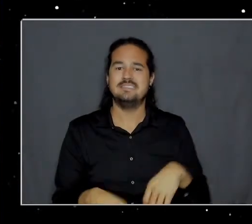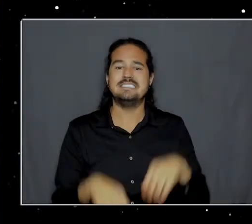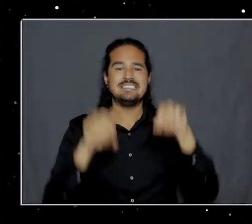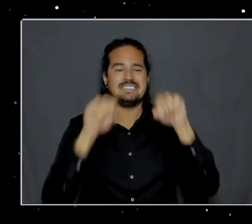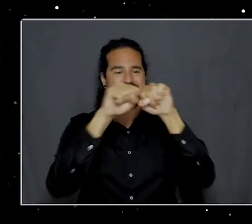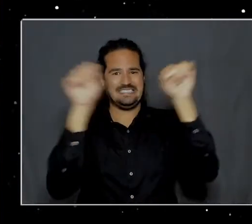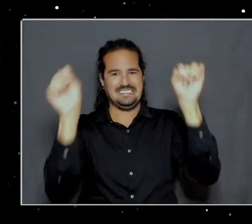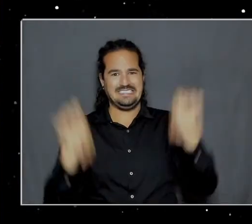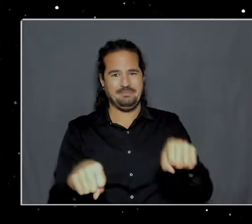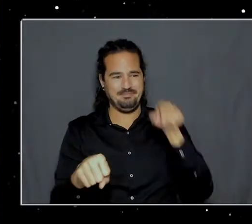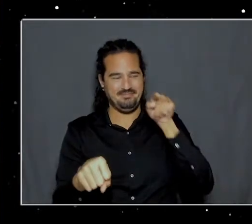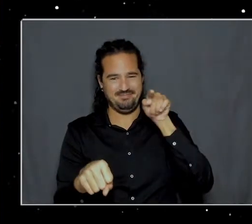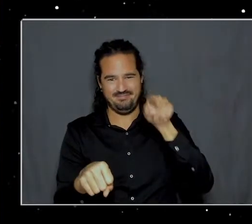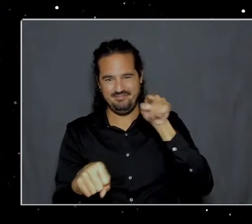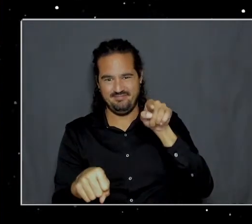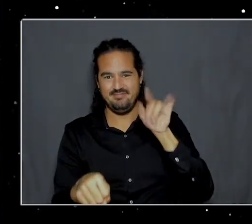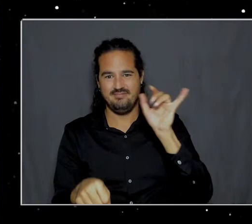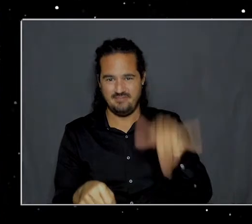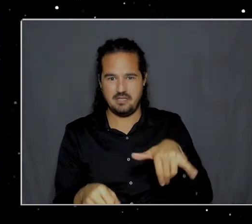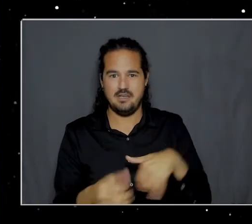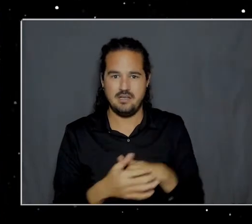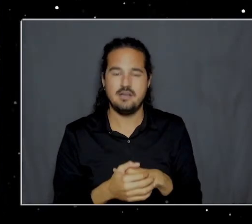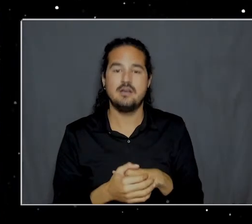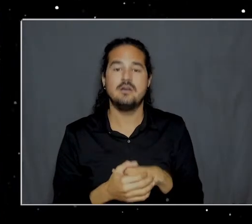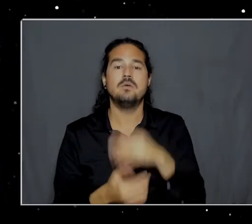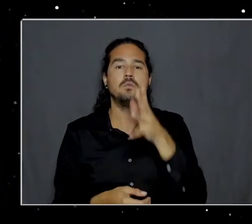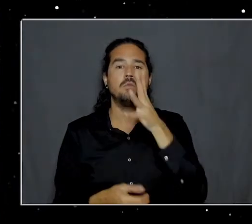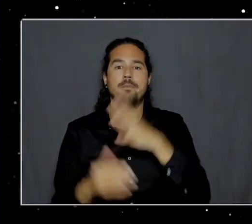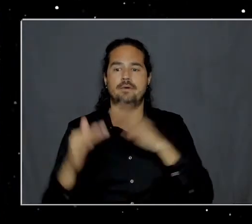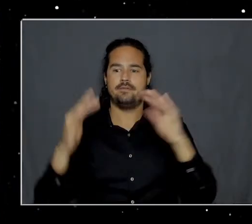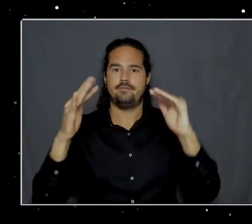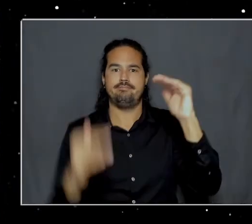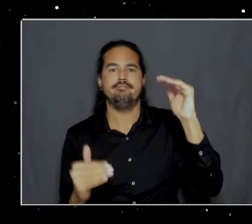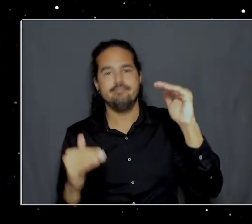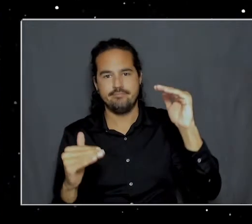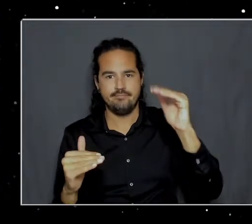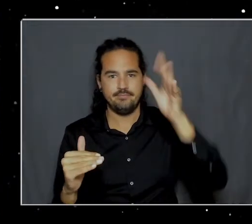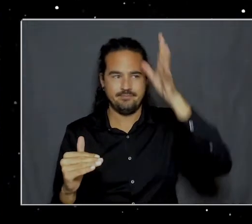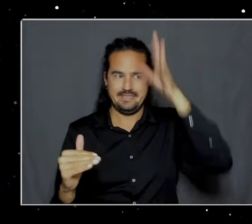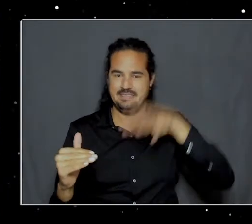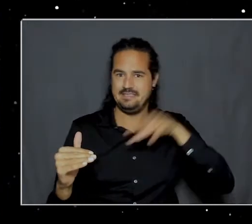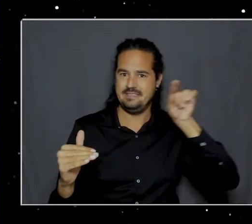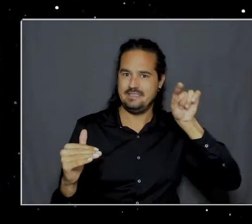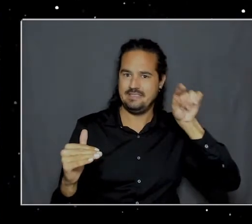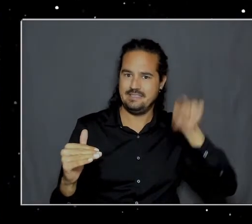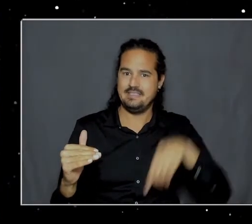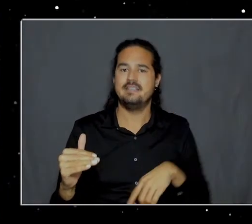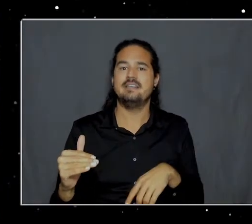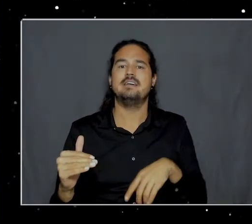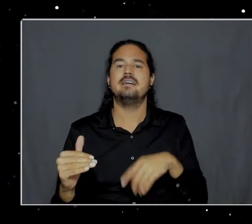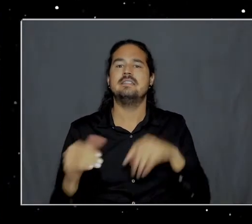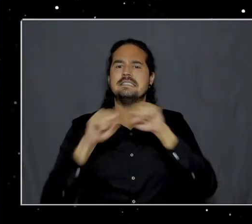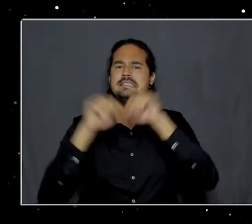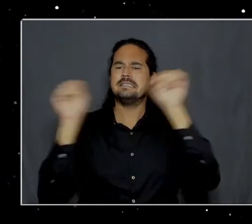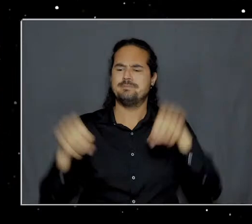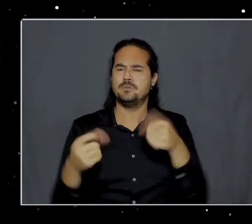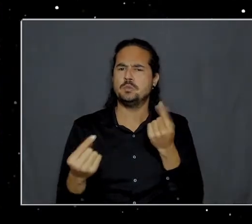INTERRUPT WOMEN, BUT SYSTEMATICALLY, WOMEN WERE BEING INTERRUPTED OVER MEN. SO WE HAVE TO NOTICE WHAT